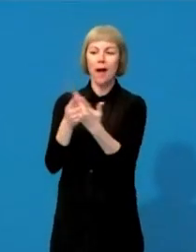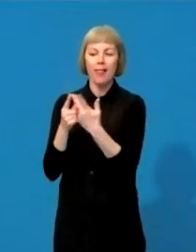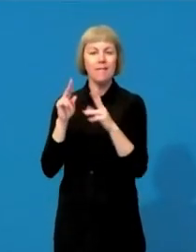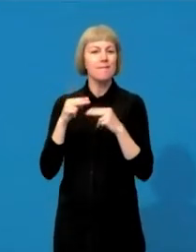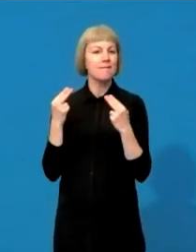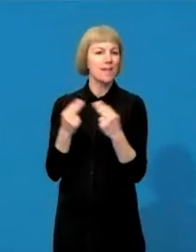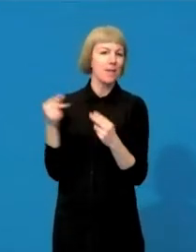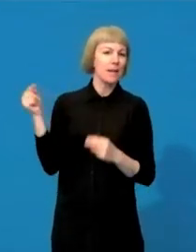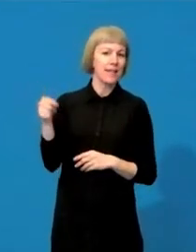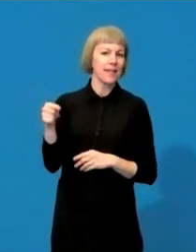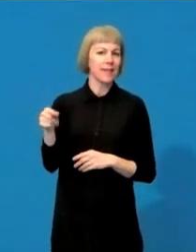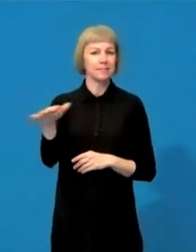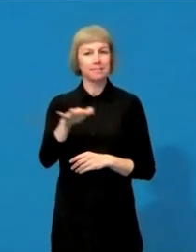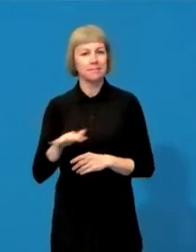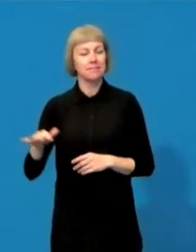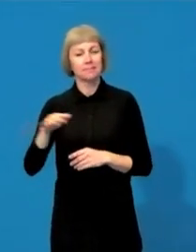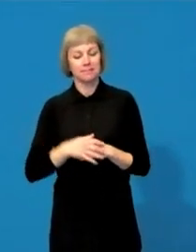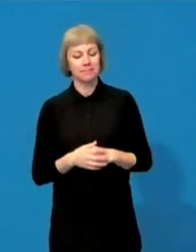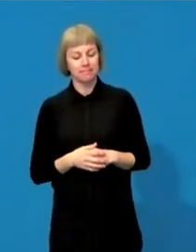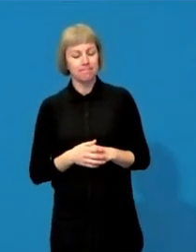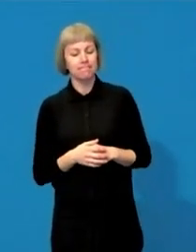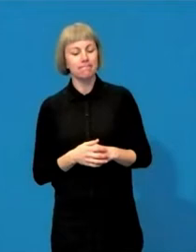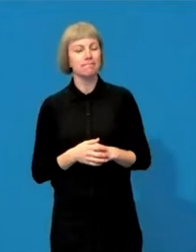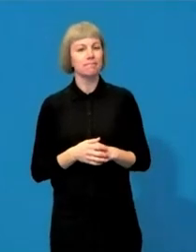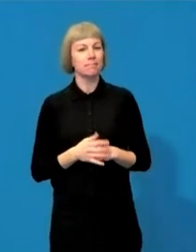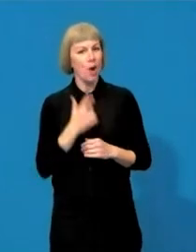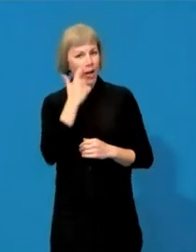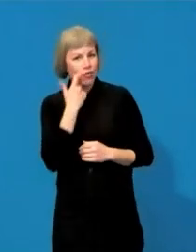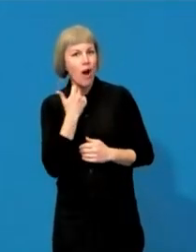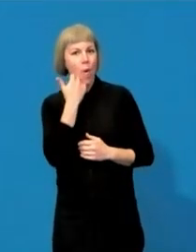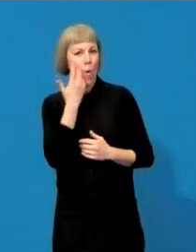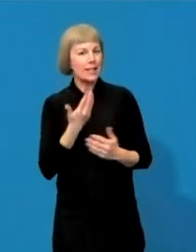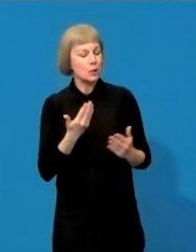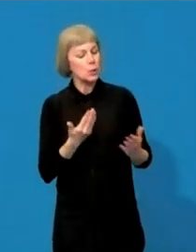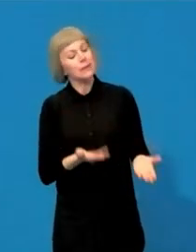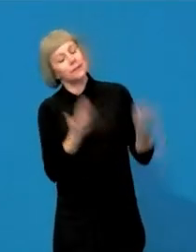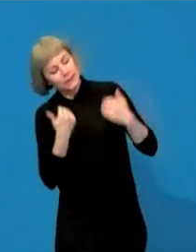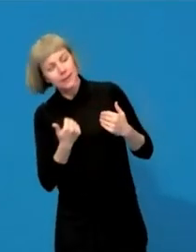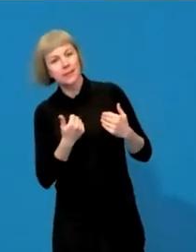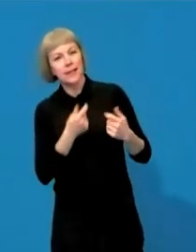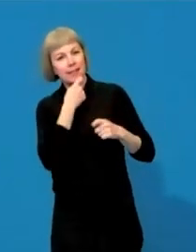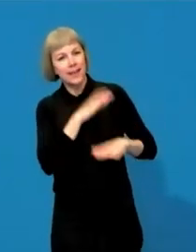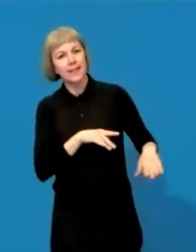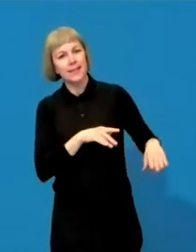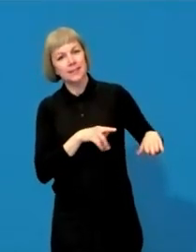So - yeah, I try and tire them out down there. And Bubbaboy loves it.